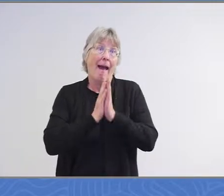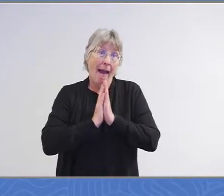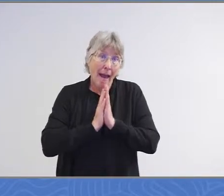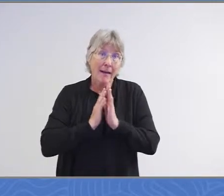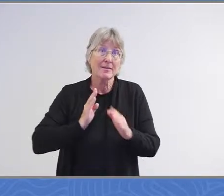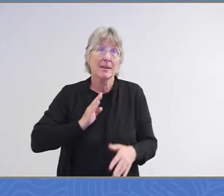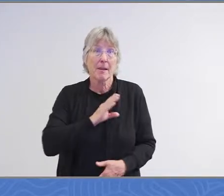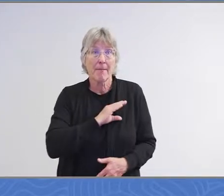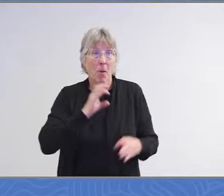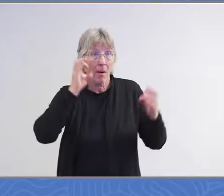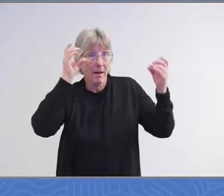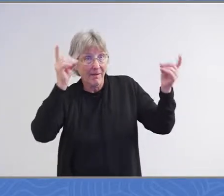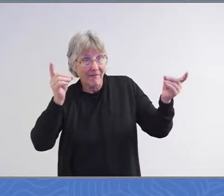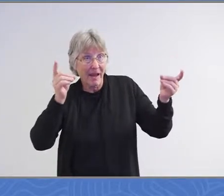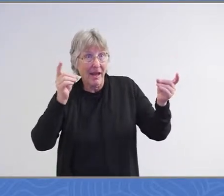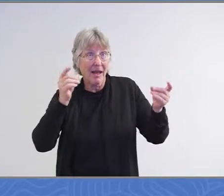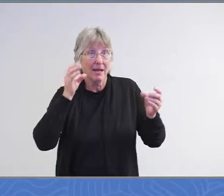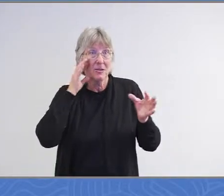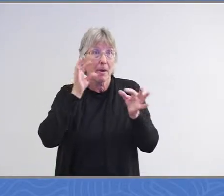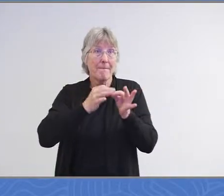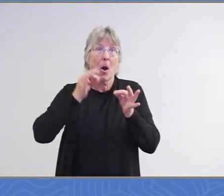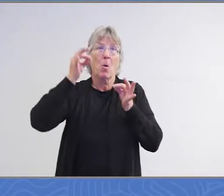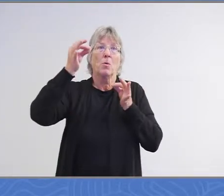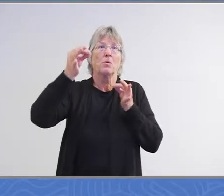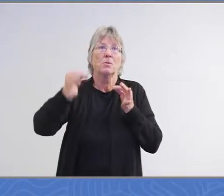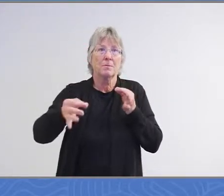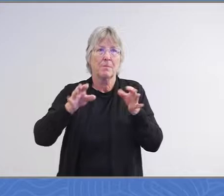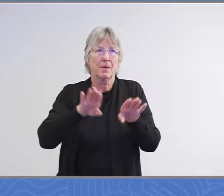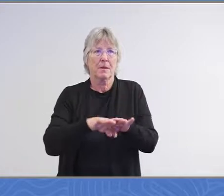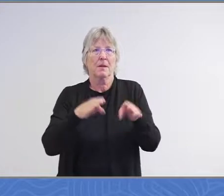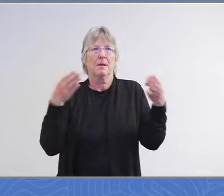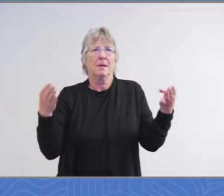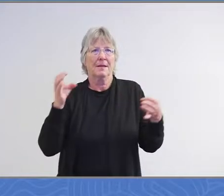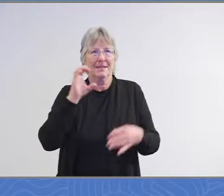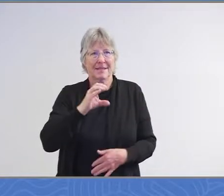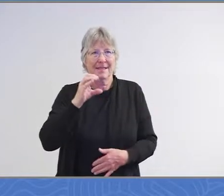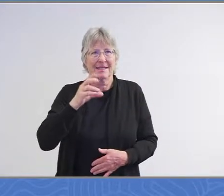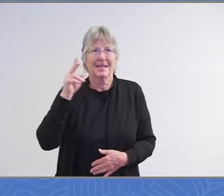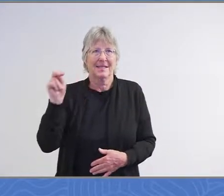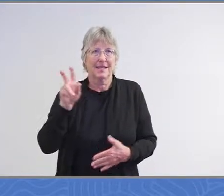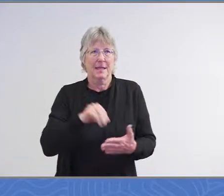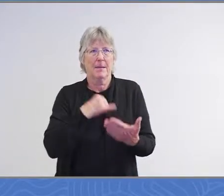to help postpone the opening of the CCT program. Thank you.